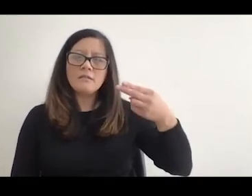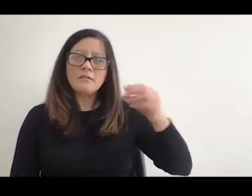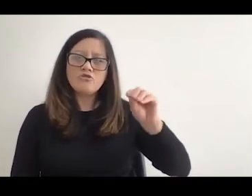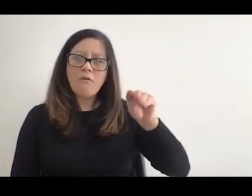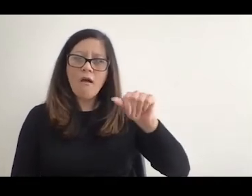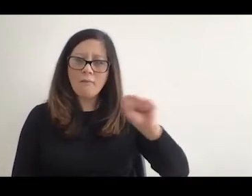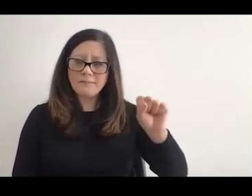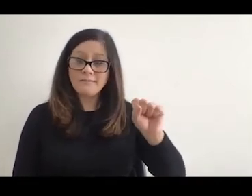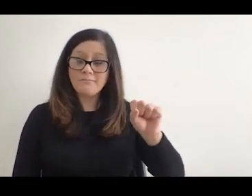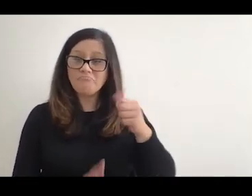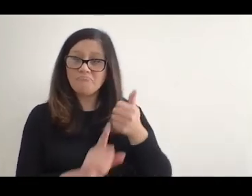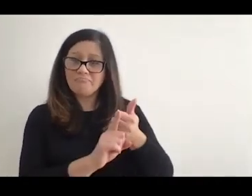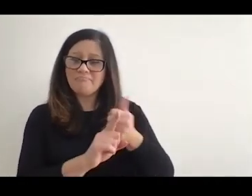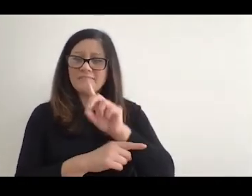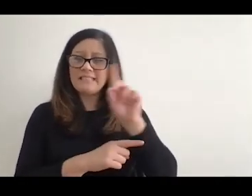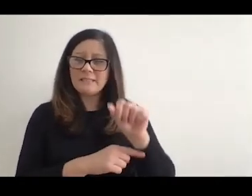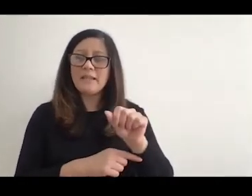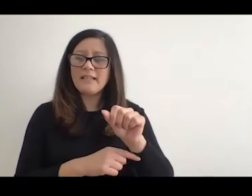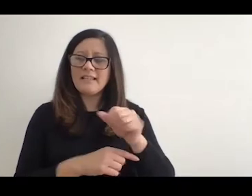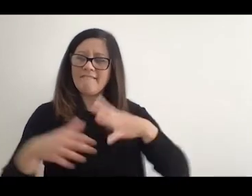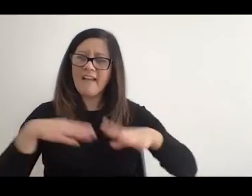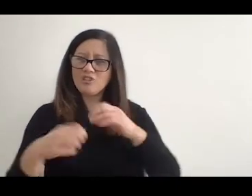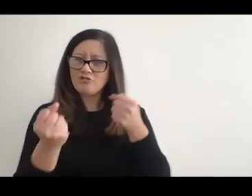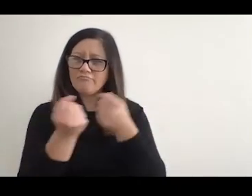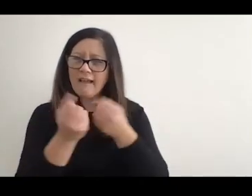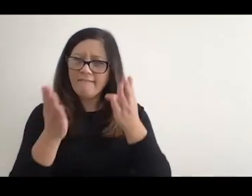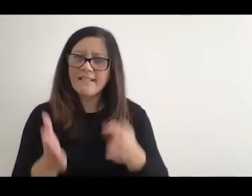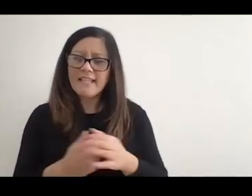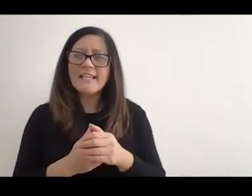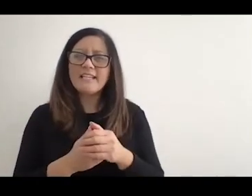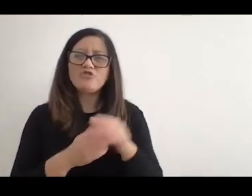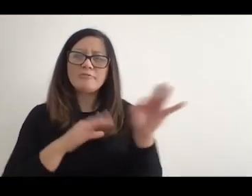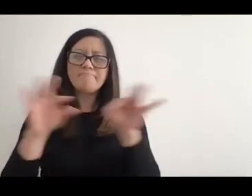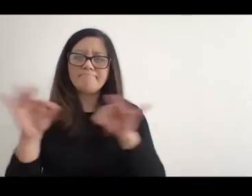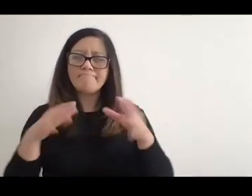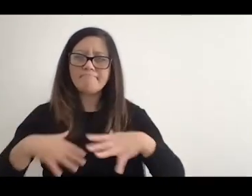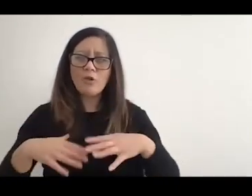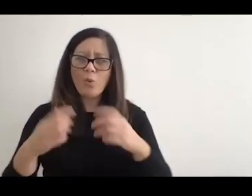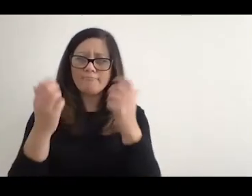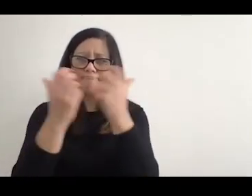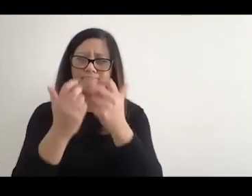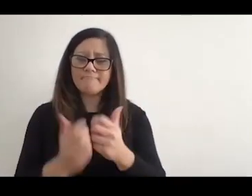fashion looks which are accessible, smart and fashionable. She is a creative class honoree in